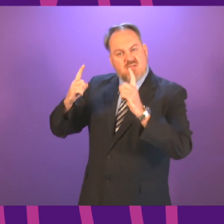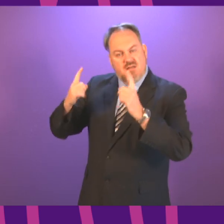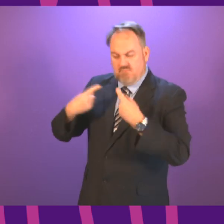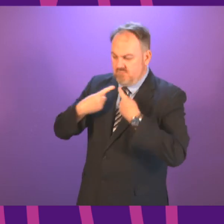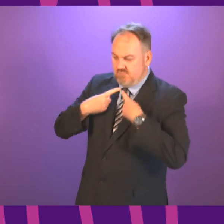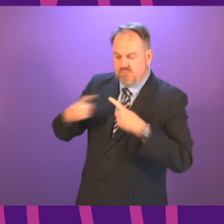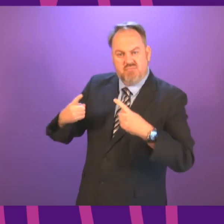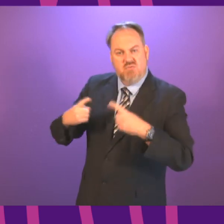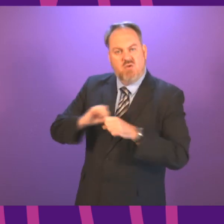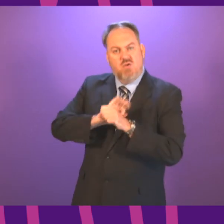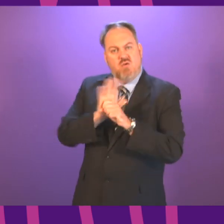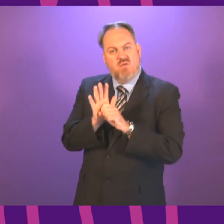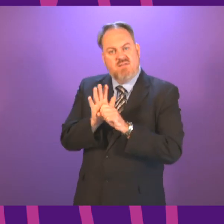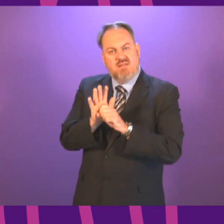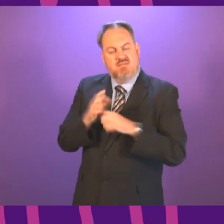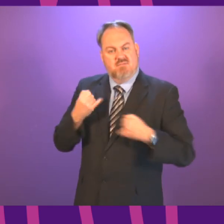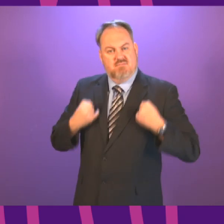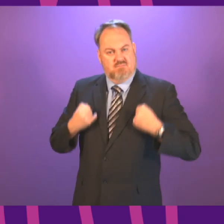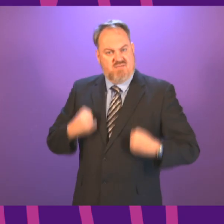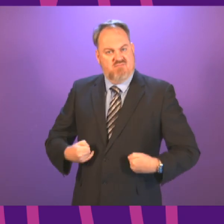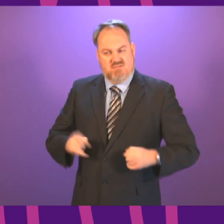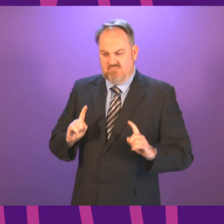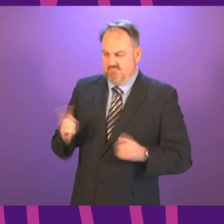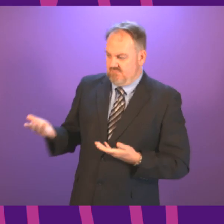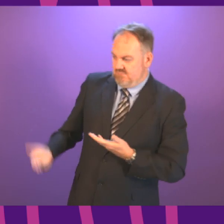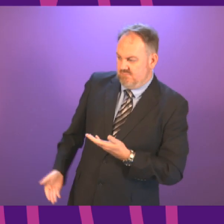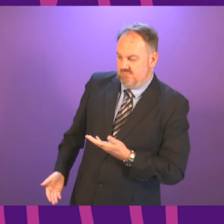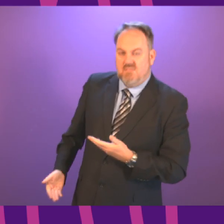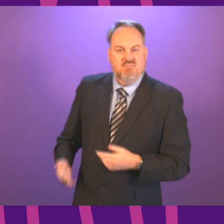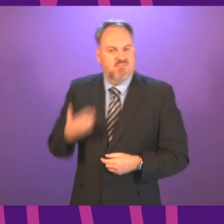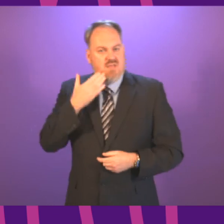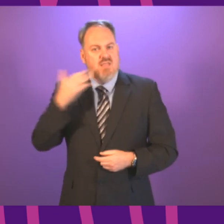Minister will update the Parliament on Covid-19 and public health. The First Minister (Nicola Sturgeon): Thank you, Presiding Officer. I will give